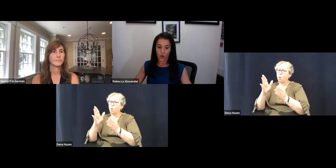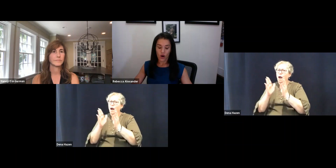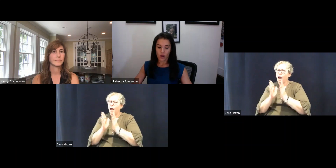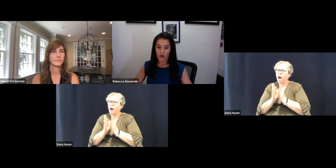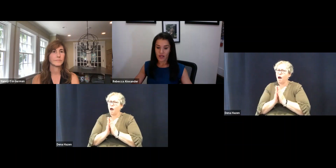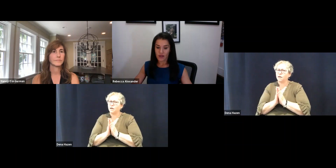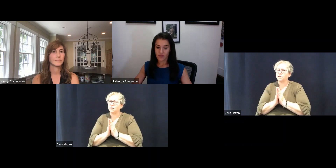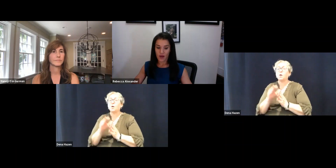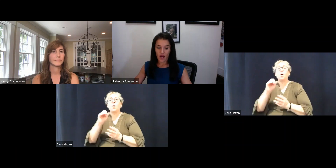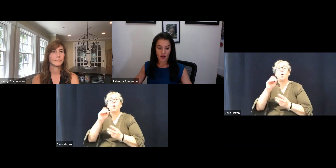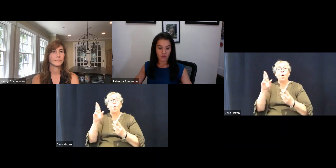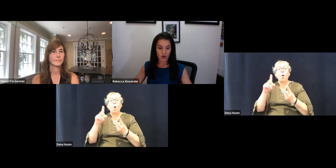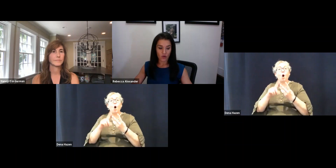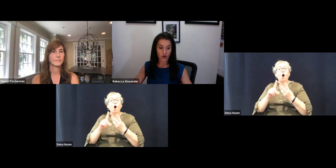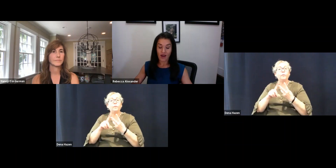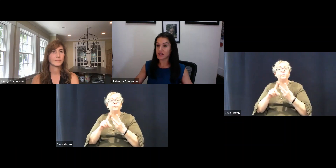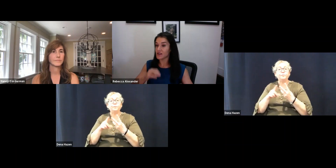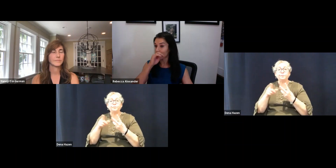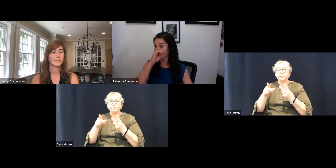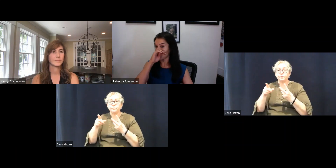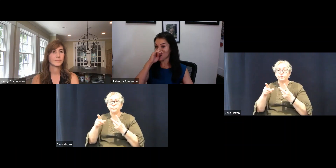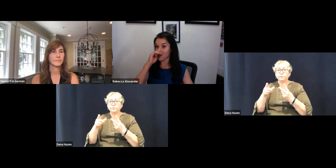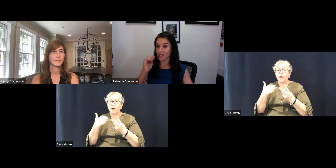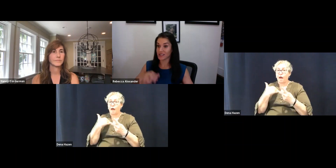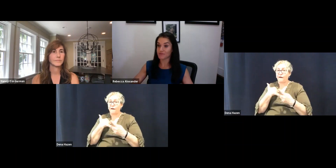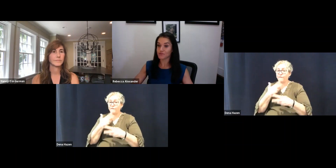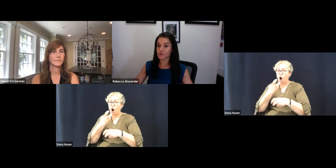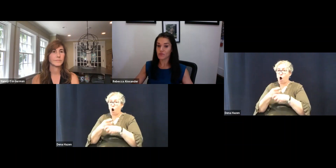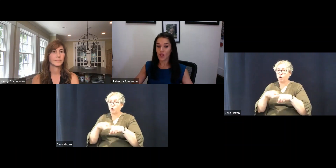Or if they're having difficulty hearing.